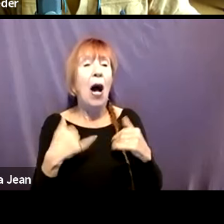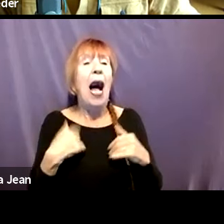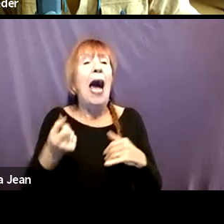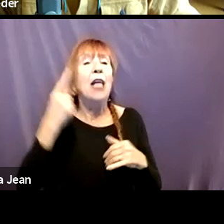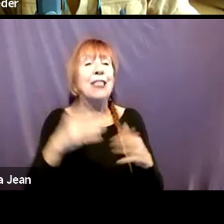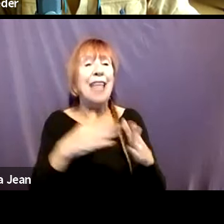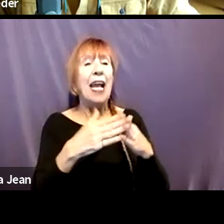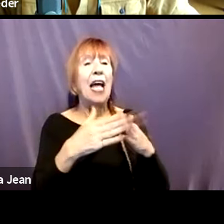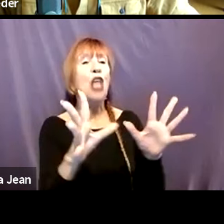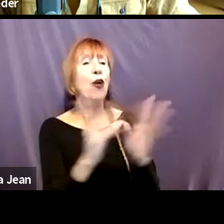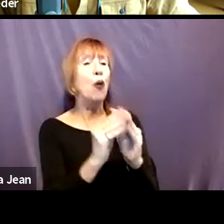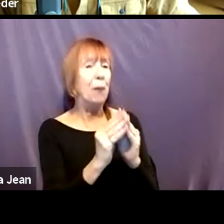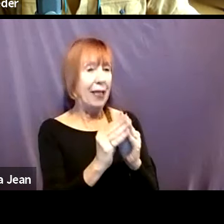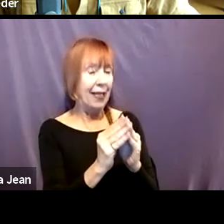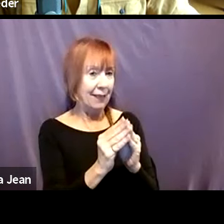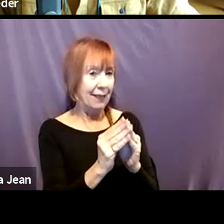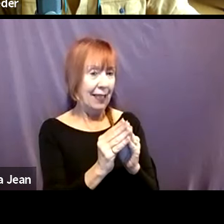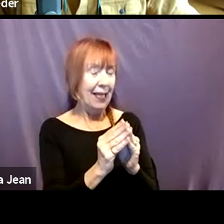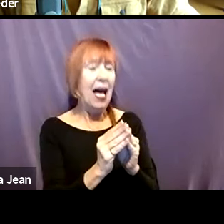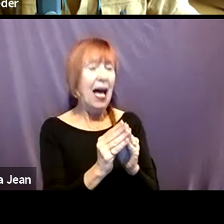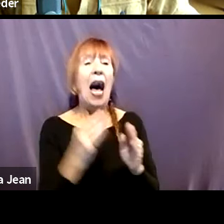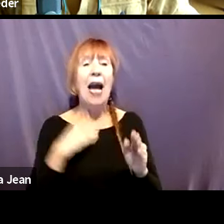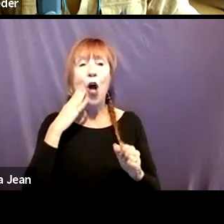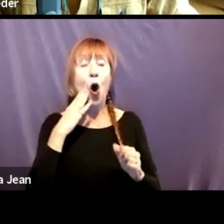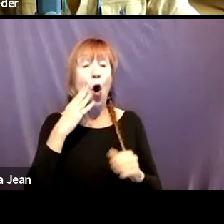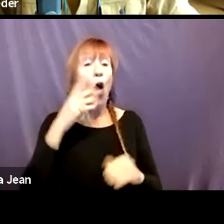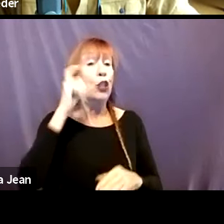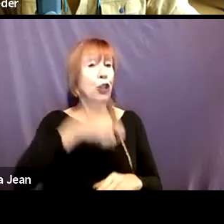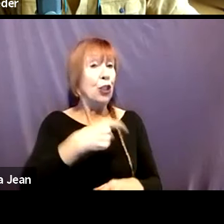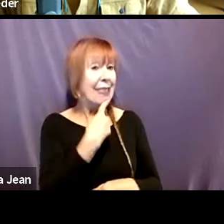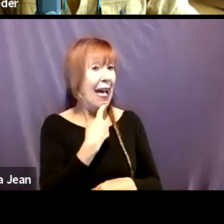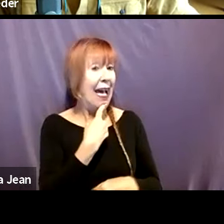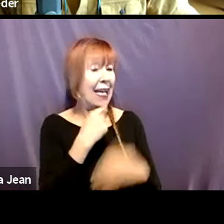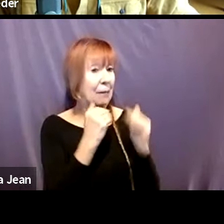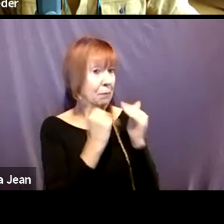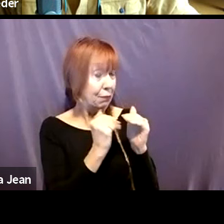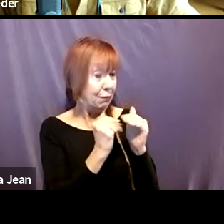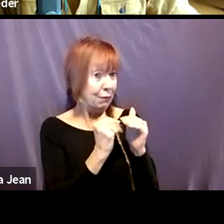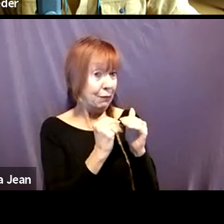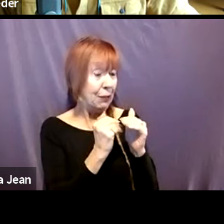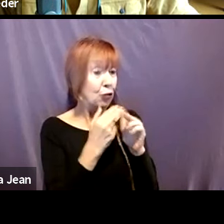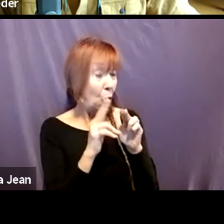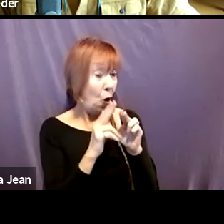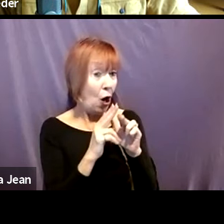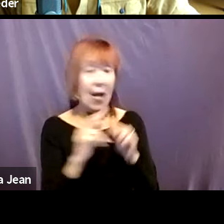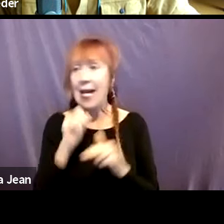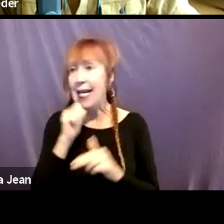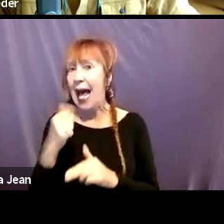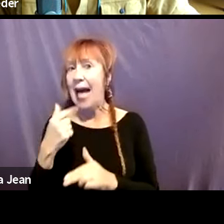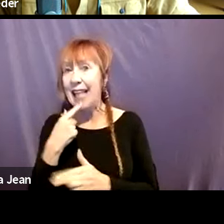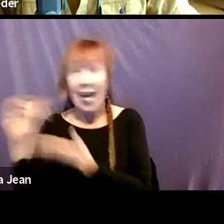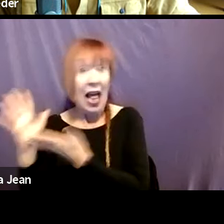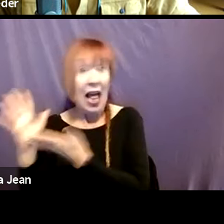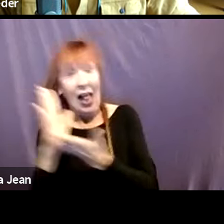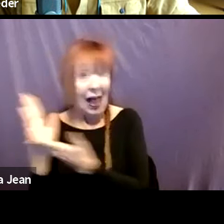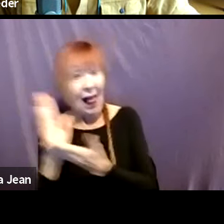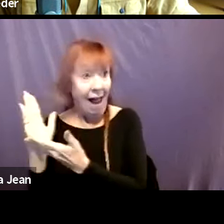what I should say, what I should not say. But when you're pitching, and when I actually got it right,